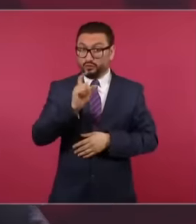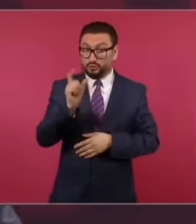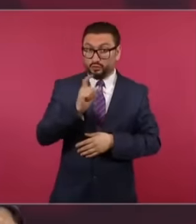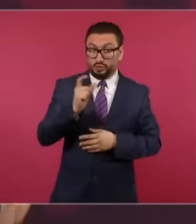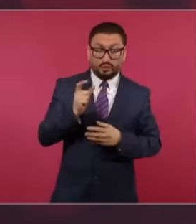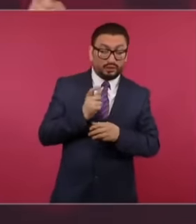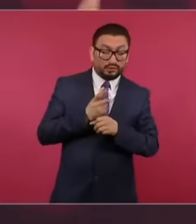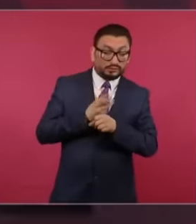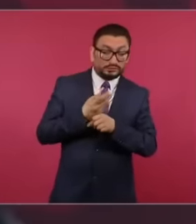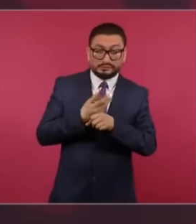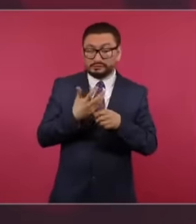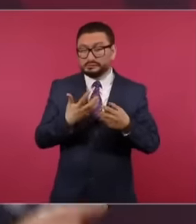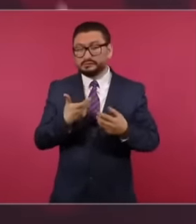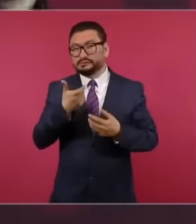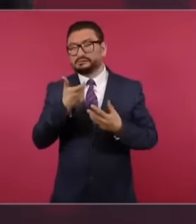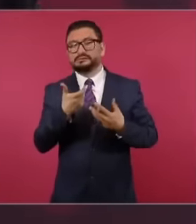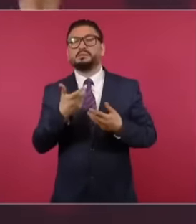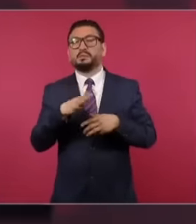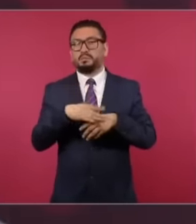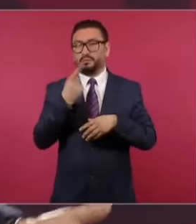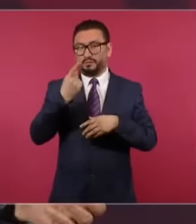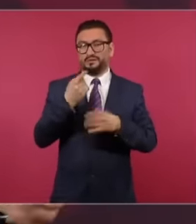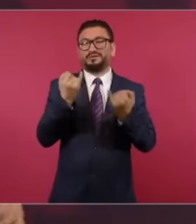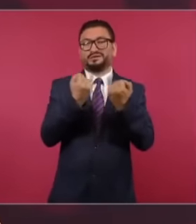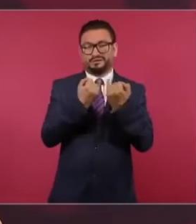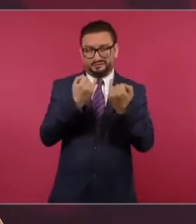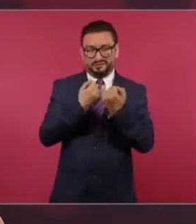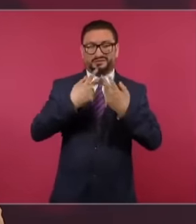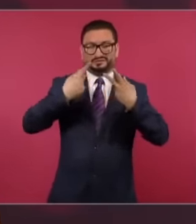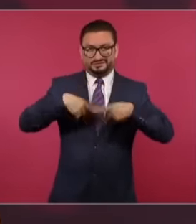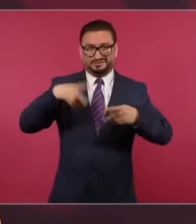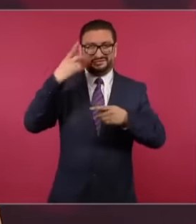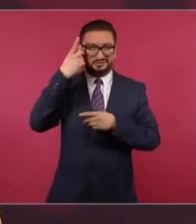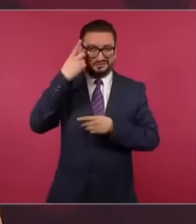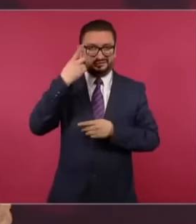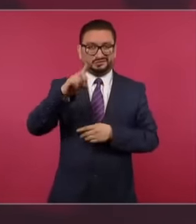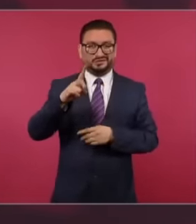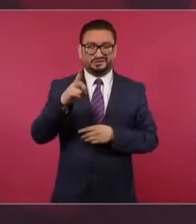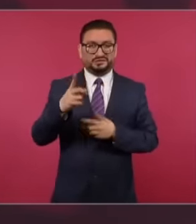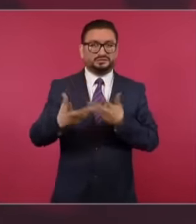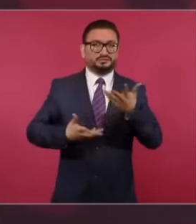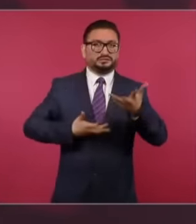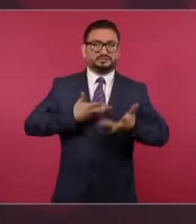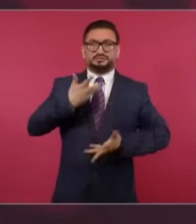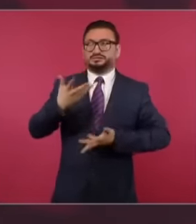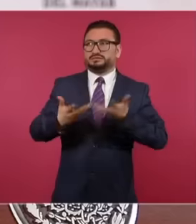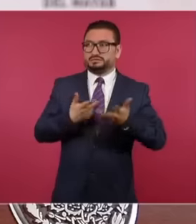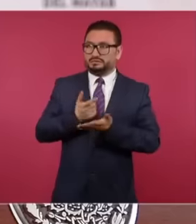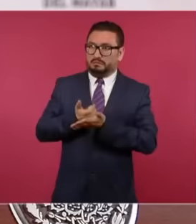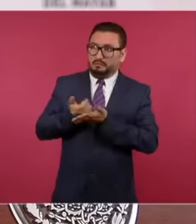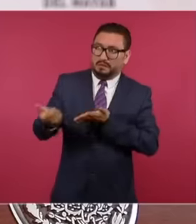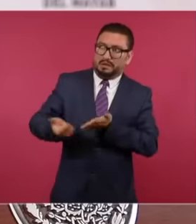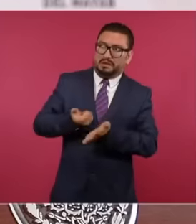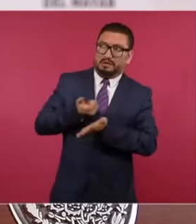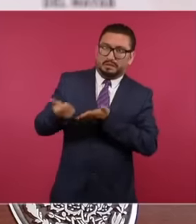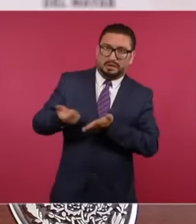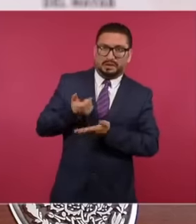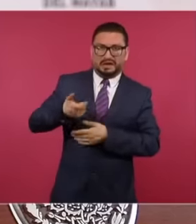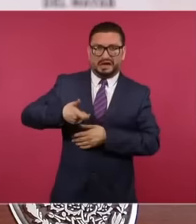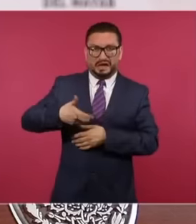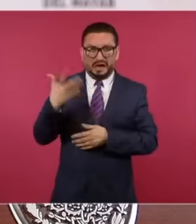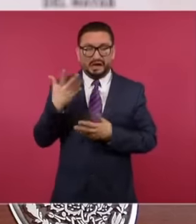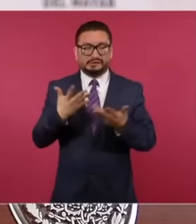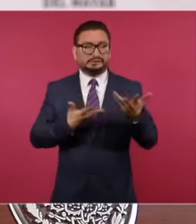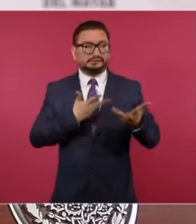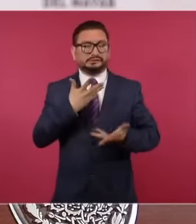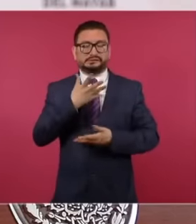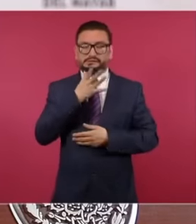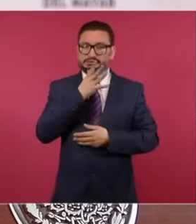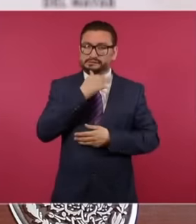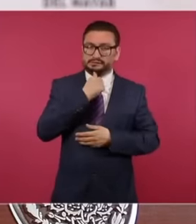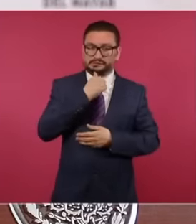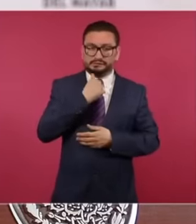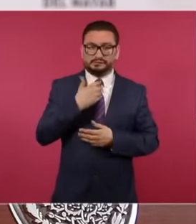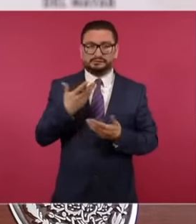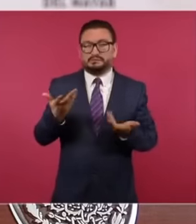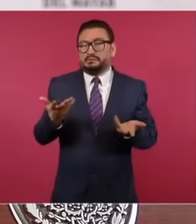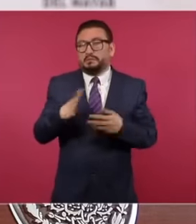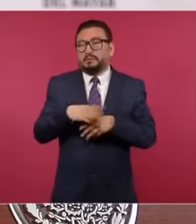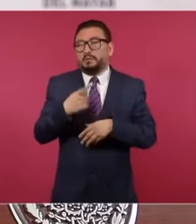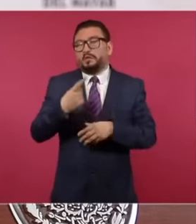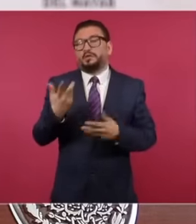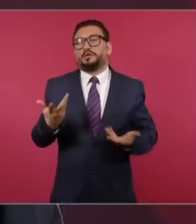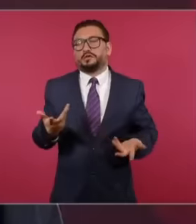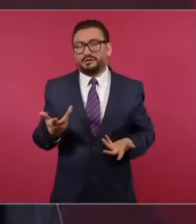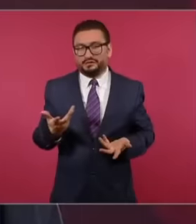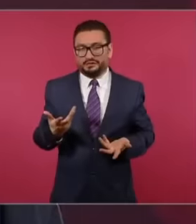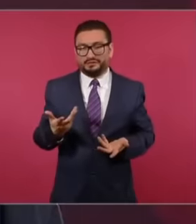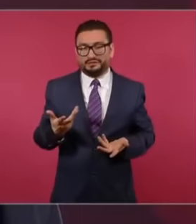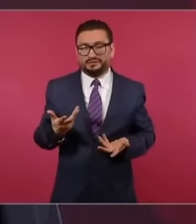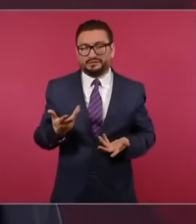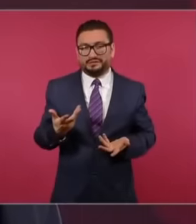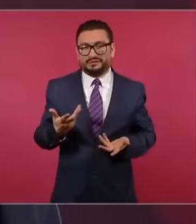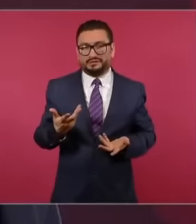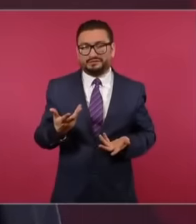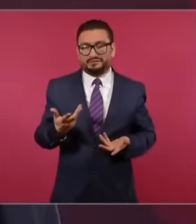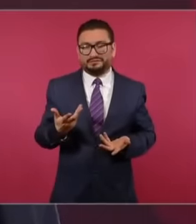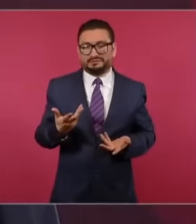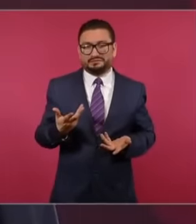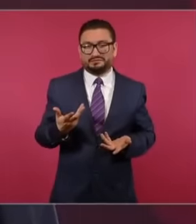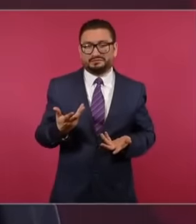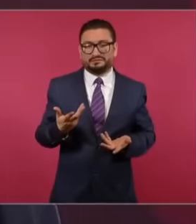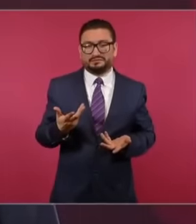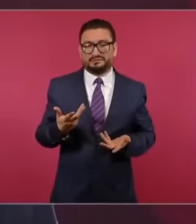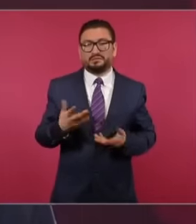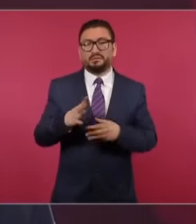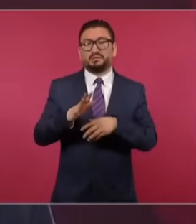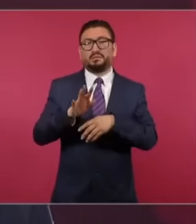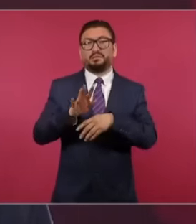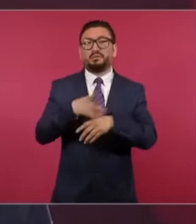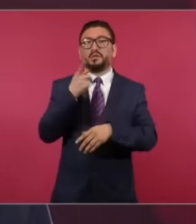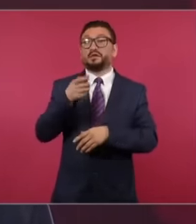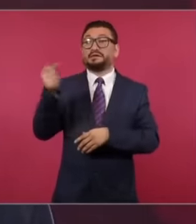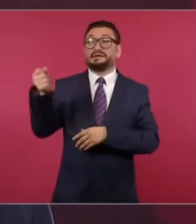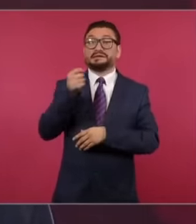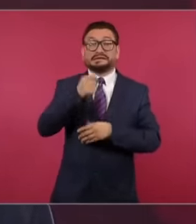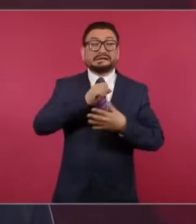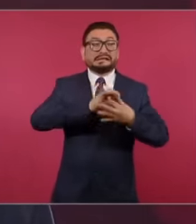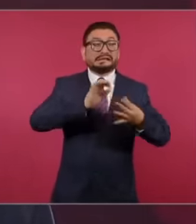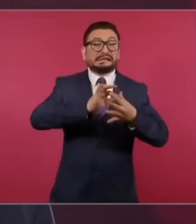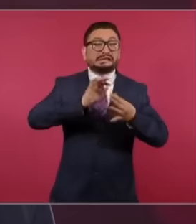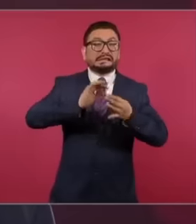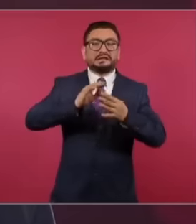because it doesn't work for the owners because well they don't help them anymore In blackmail